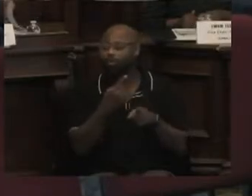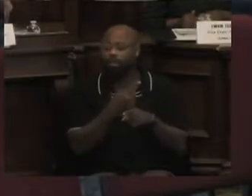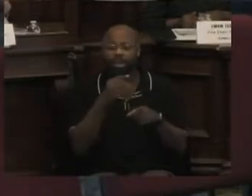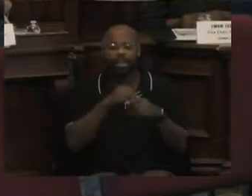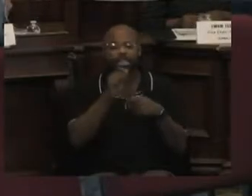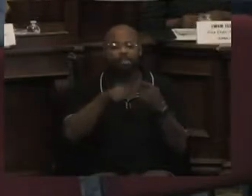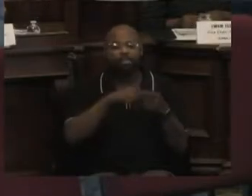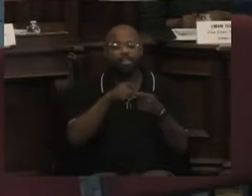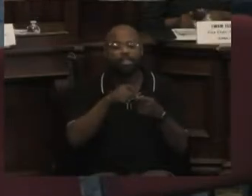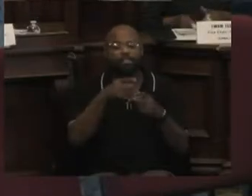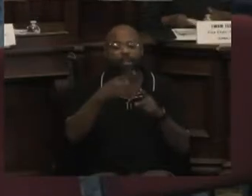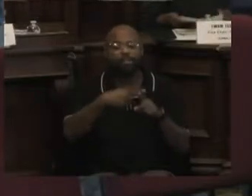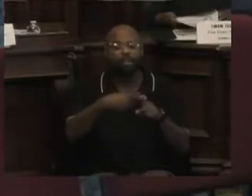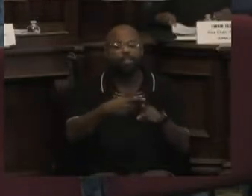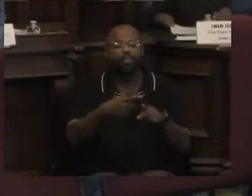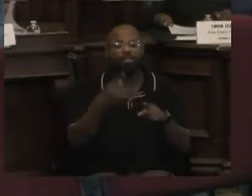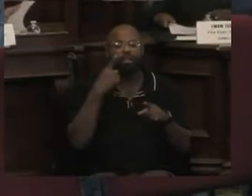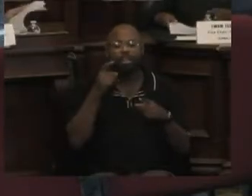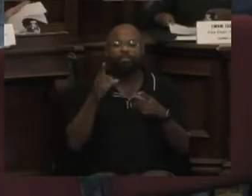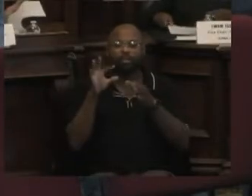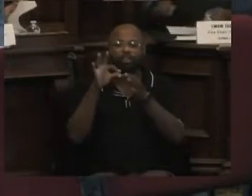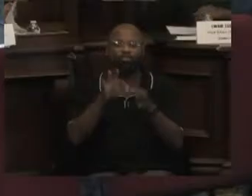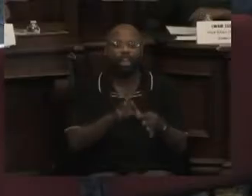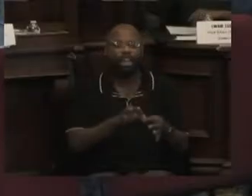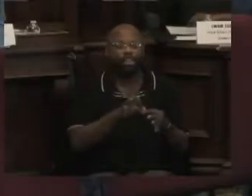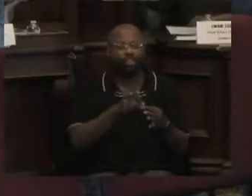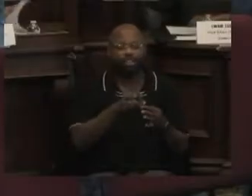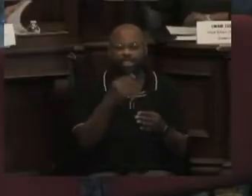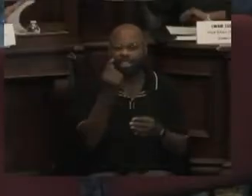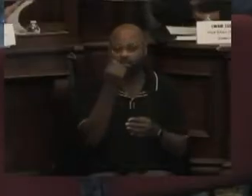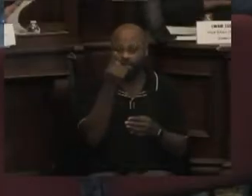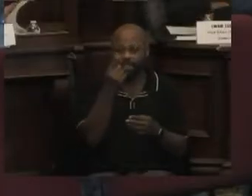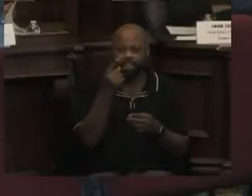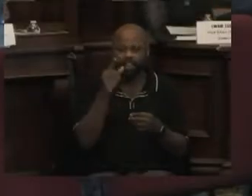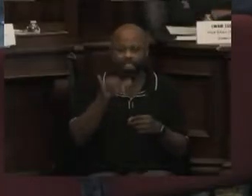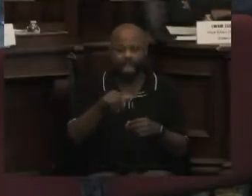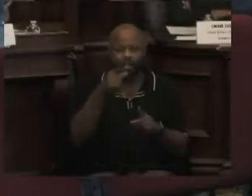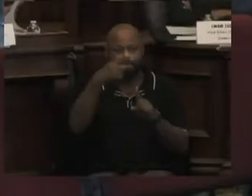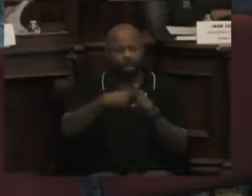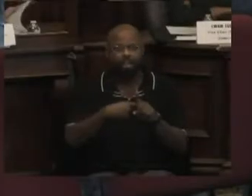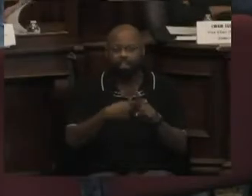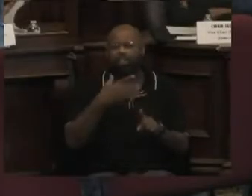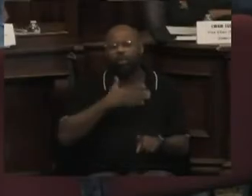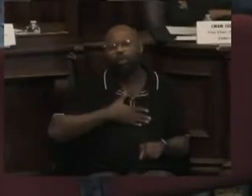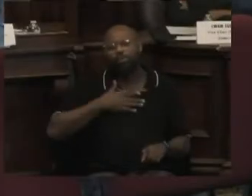things that might be appropriate to do in a certain